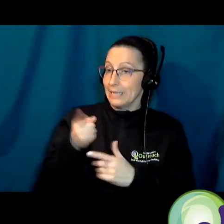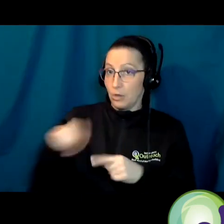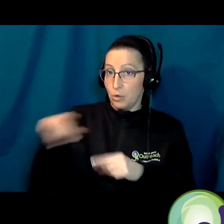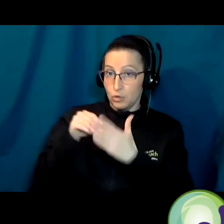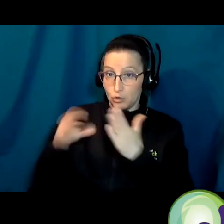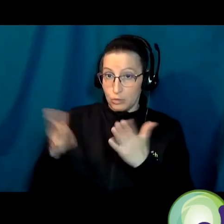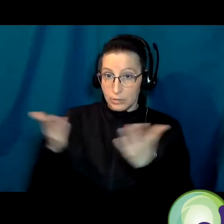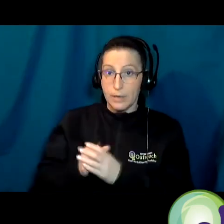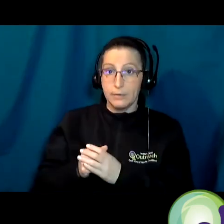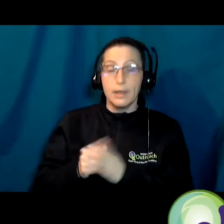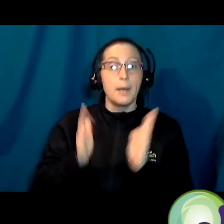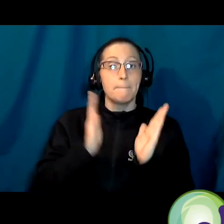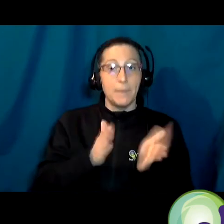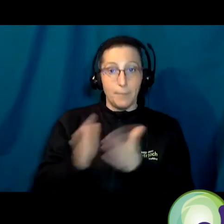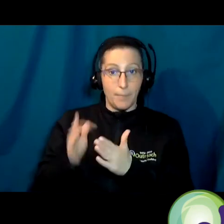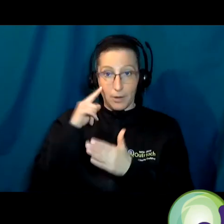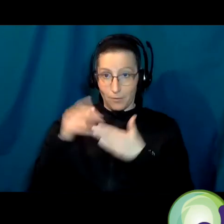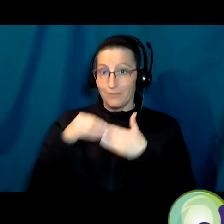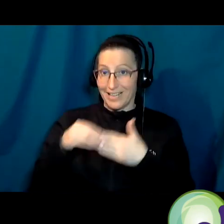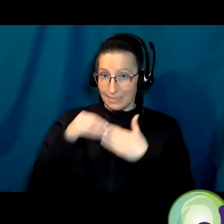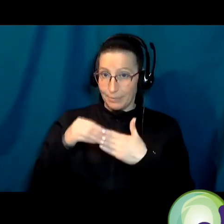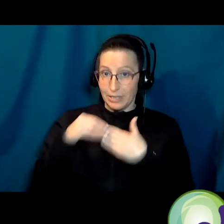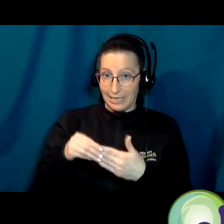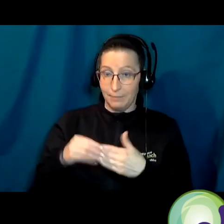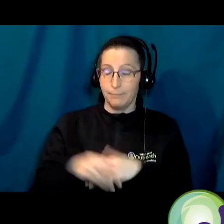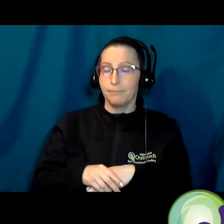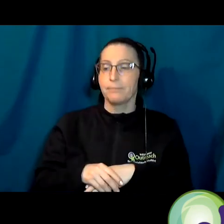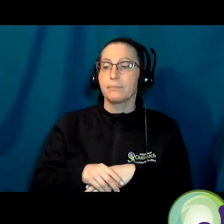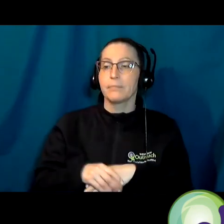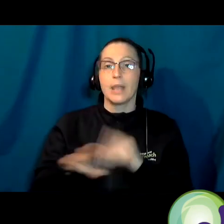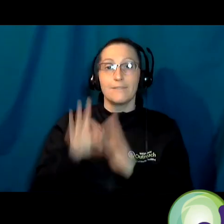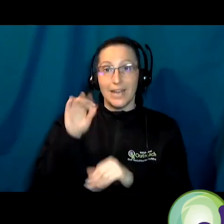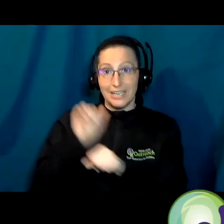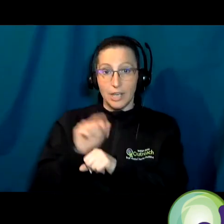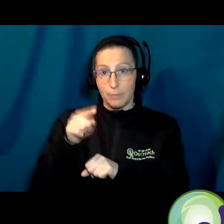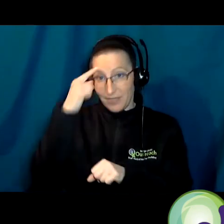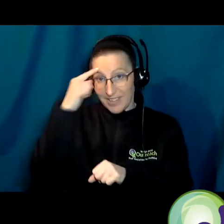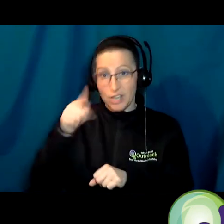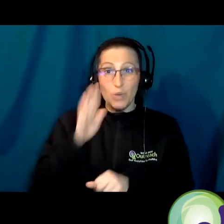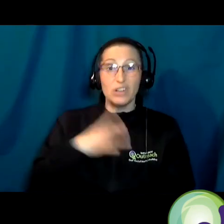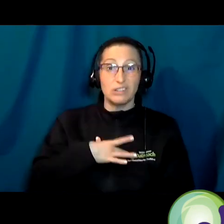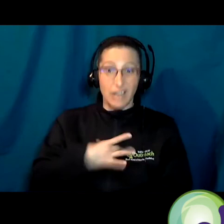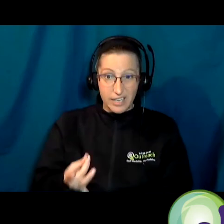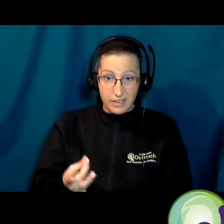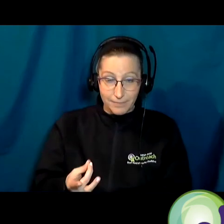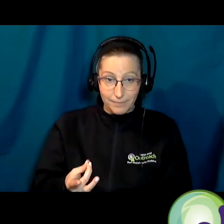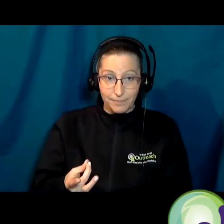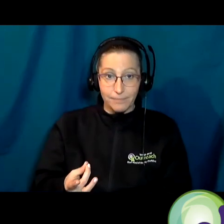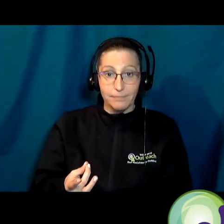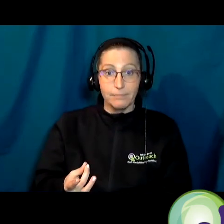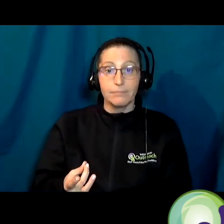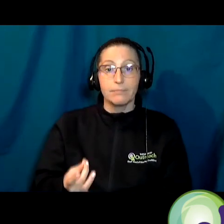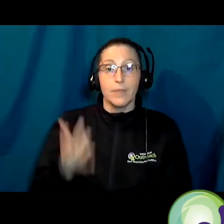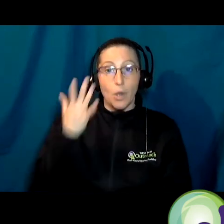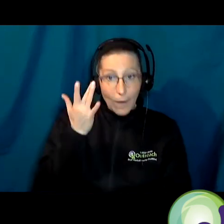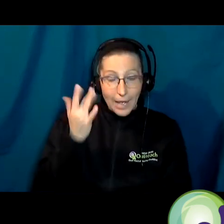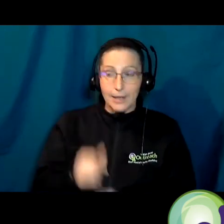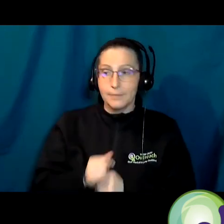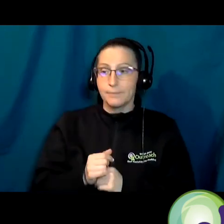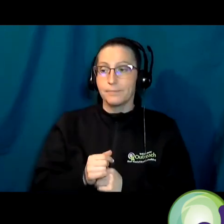be prepared to be flexible, and find a job you think you're going to like. Because you have so